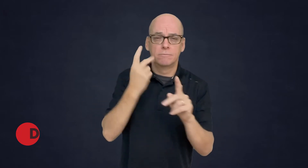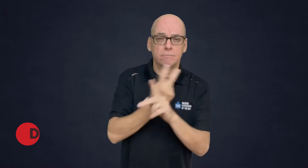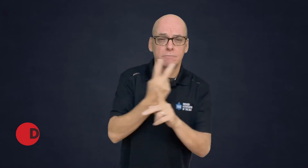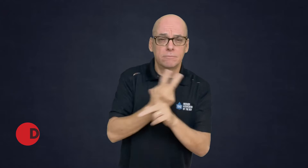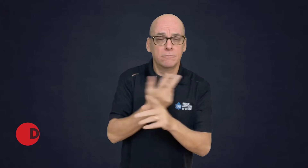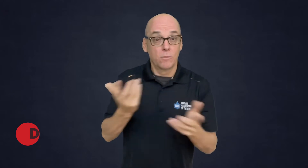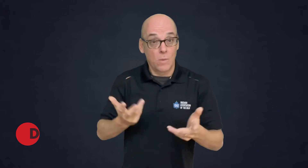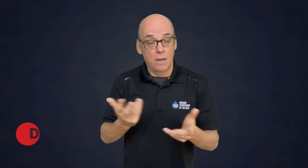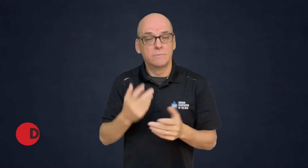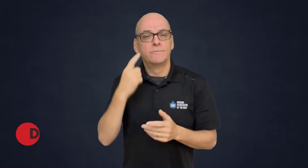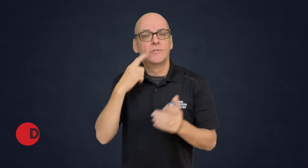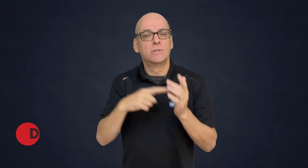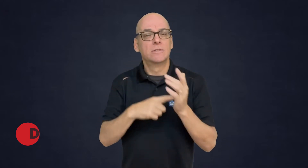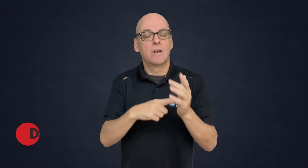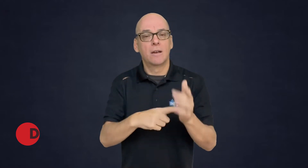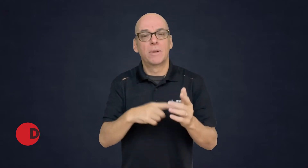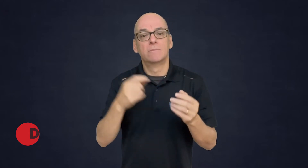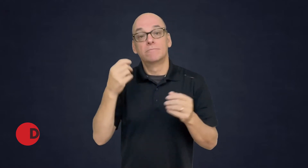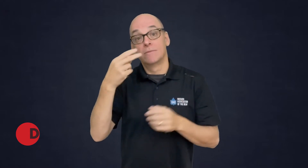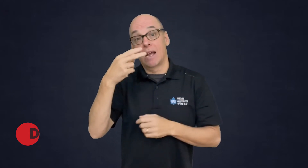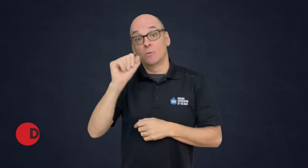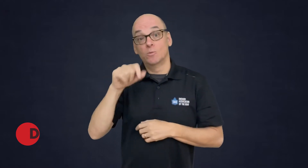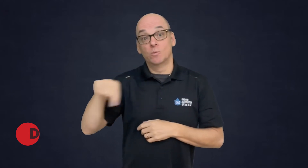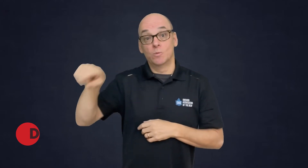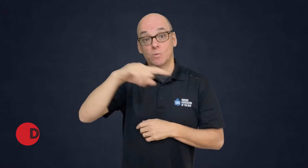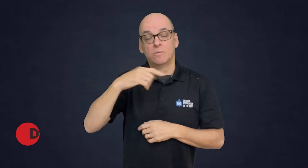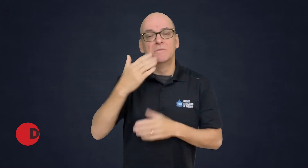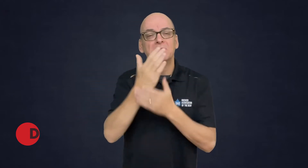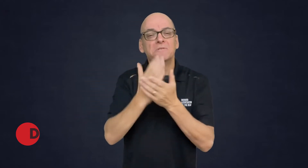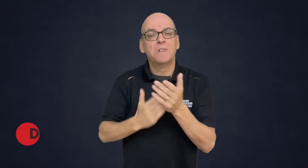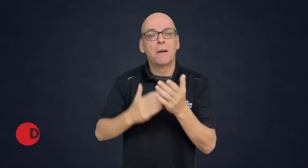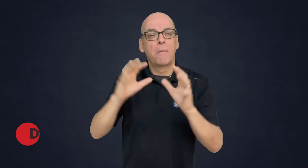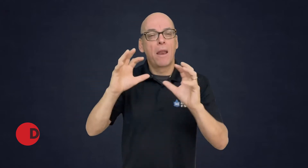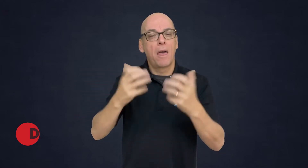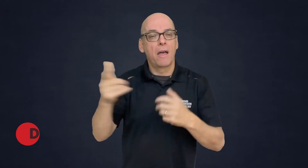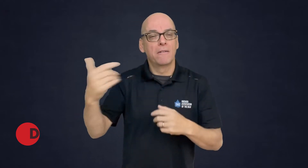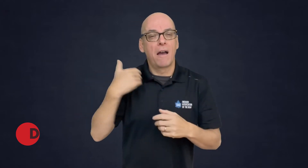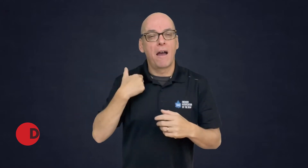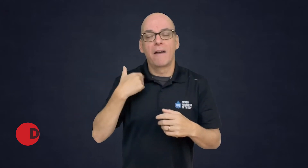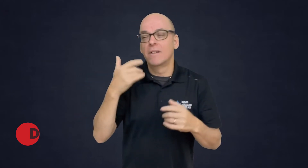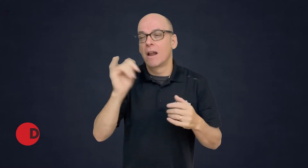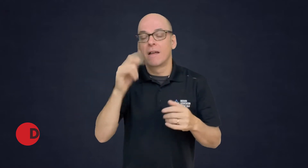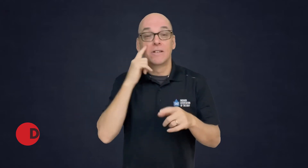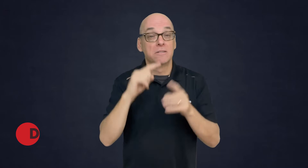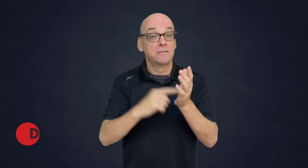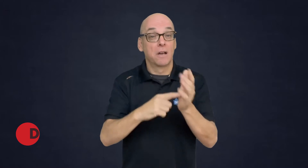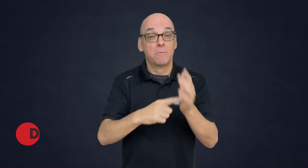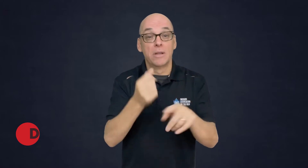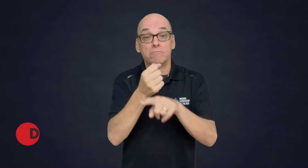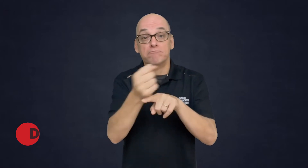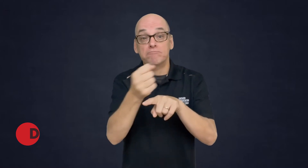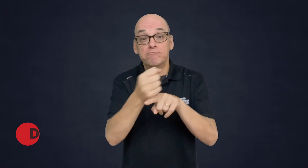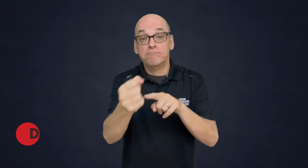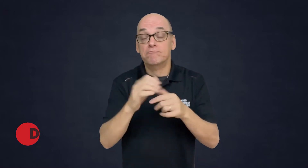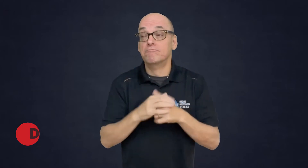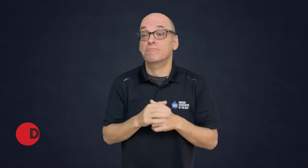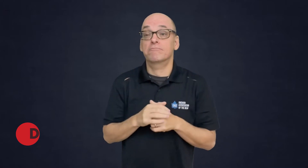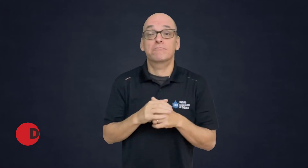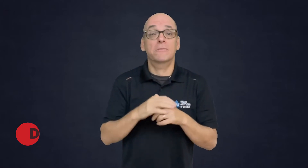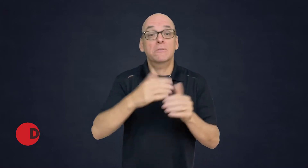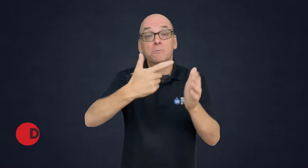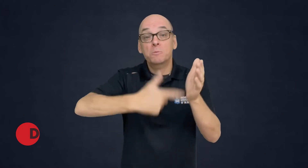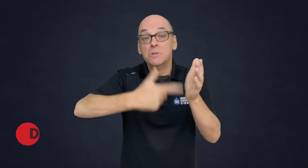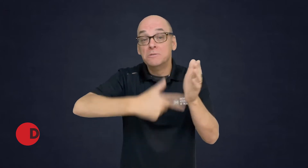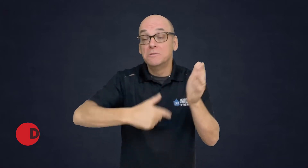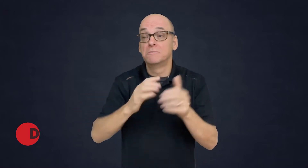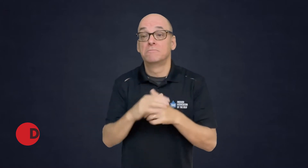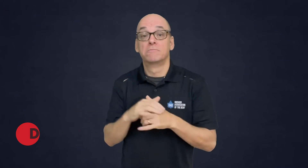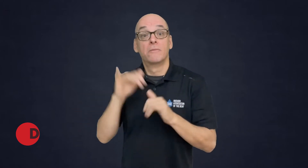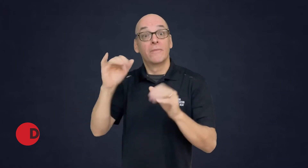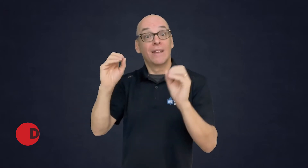figure out how in high school some classes have carpentry and welding,